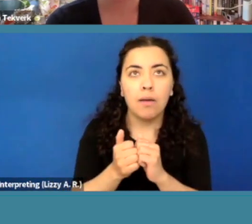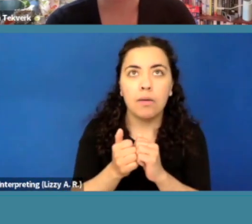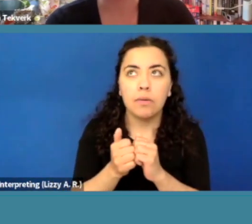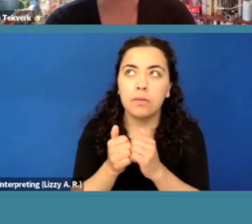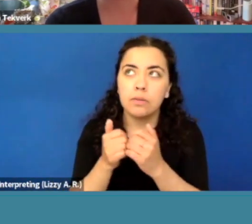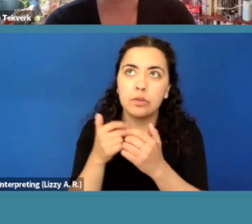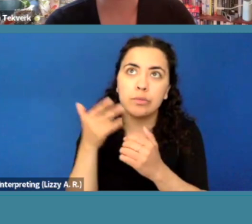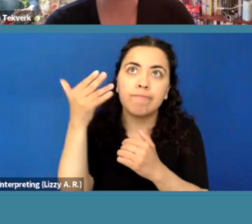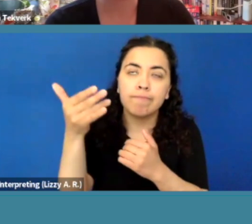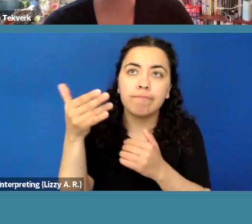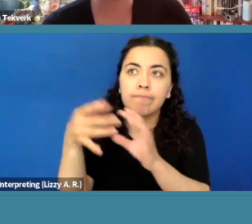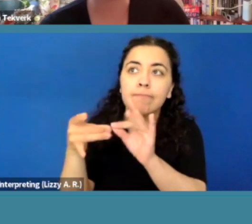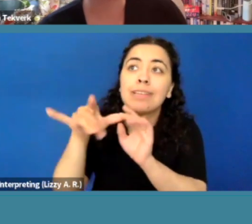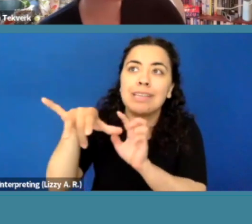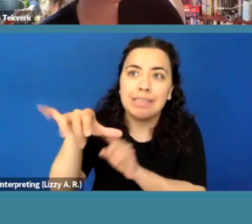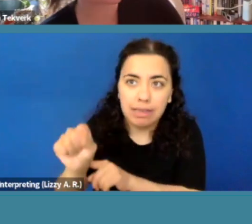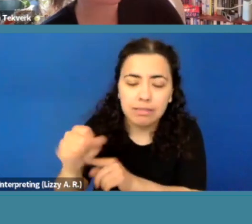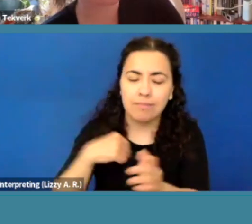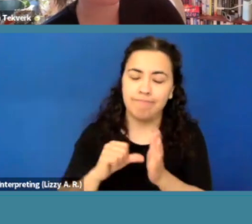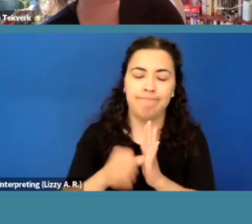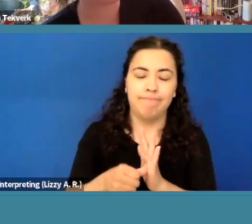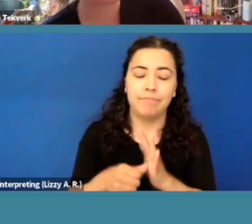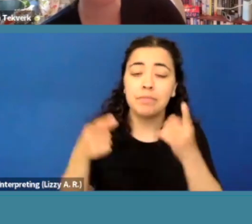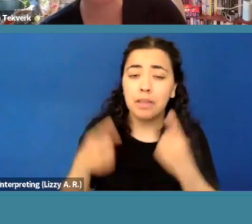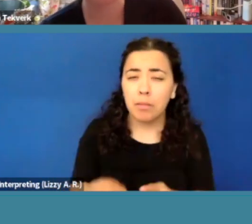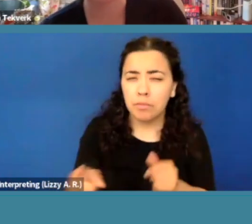especially when you're first thinking about how to make things more accessible,